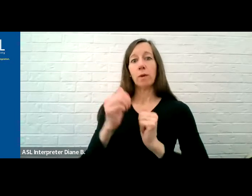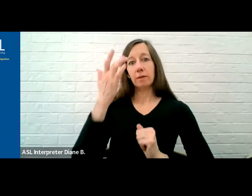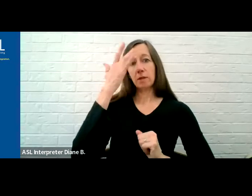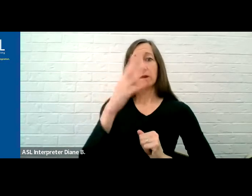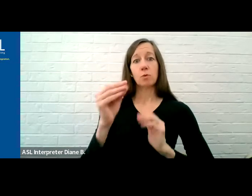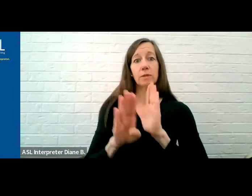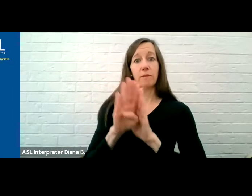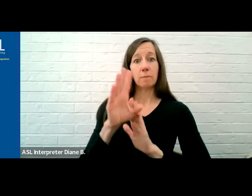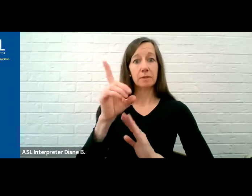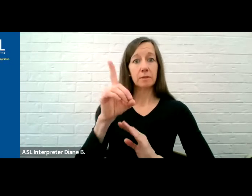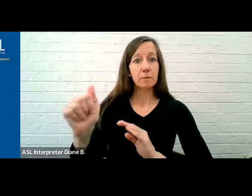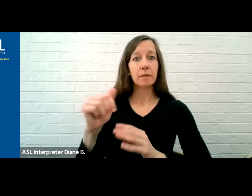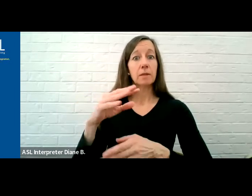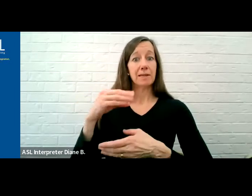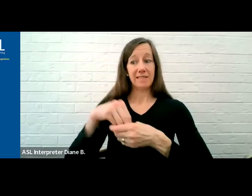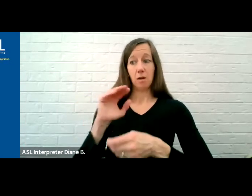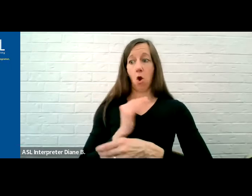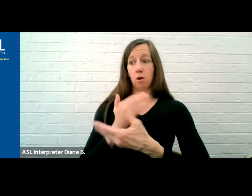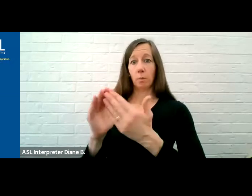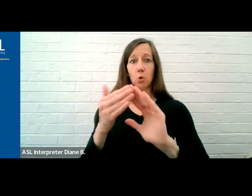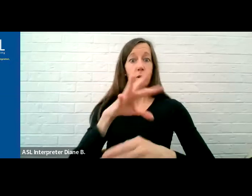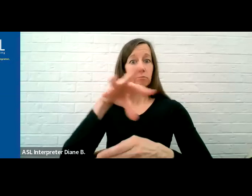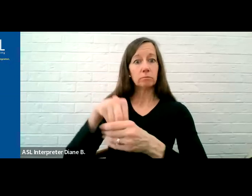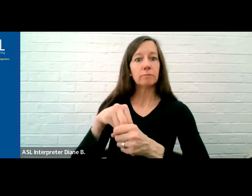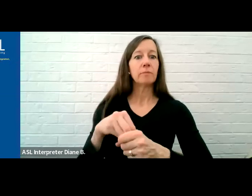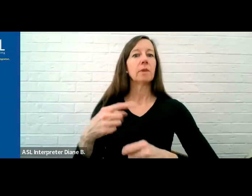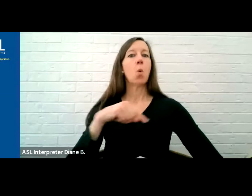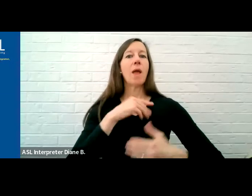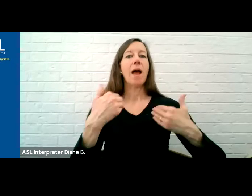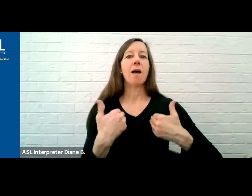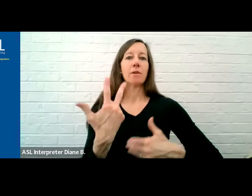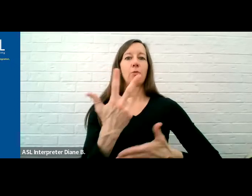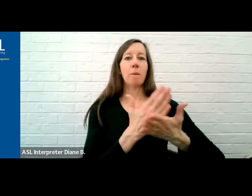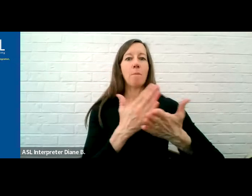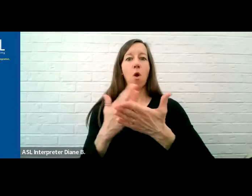we are launching a three-part webinar series on housing with people with